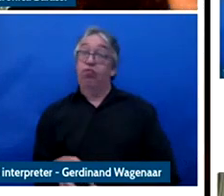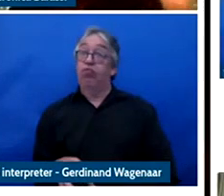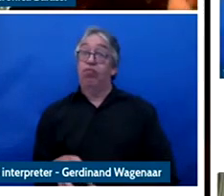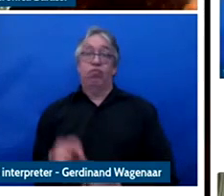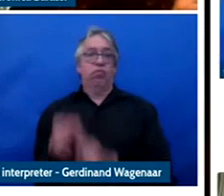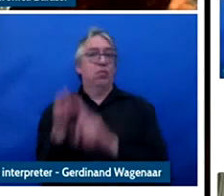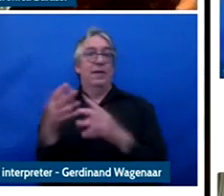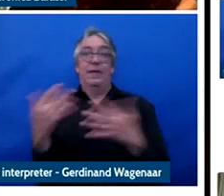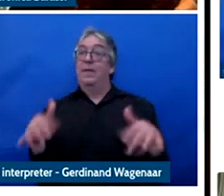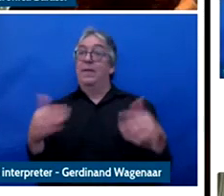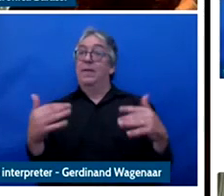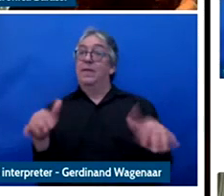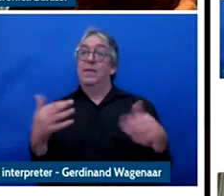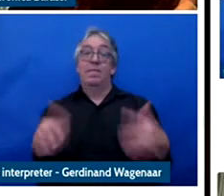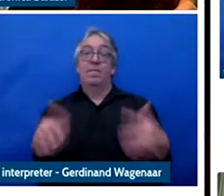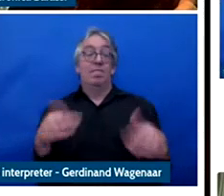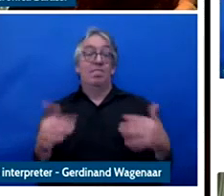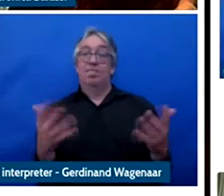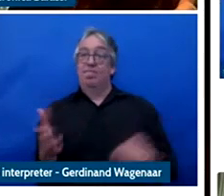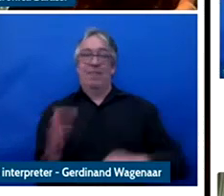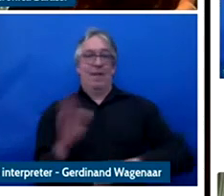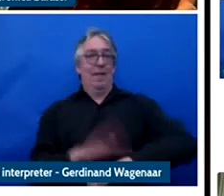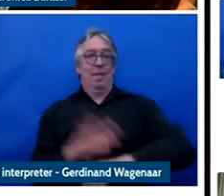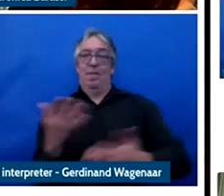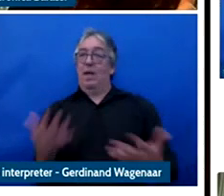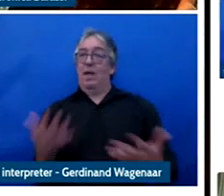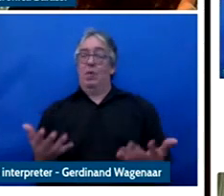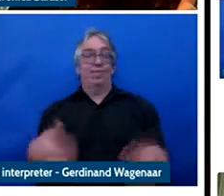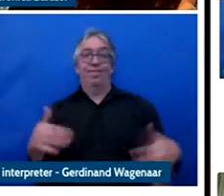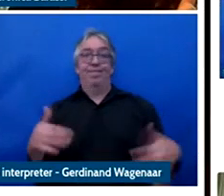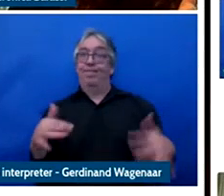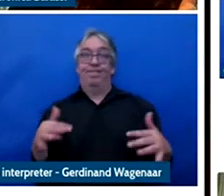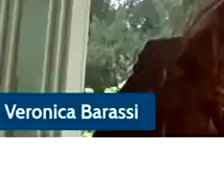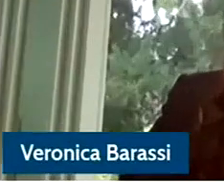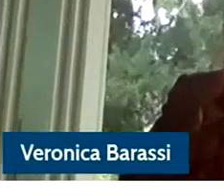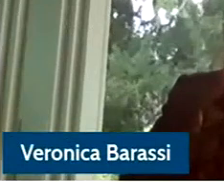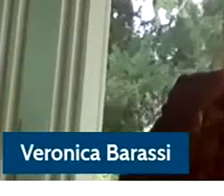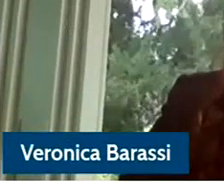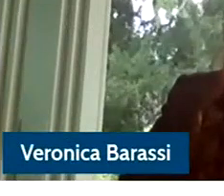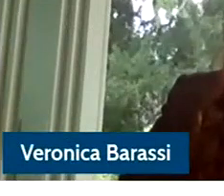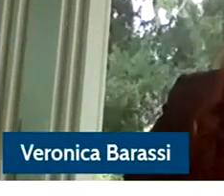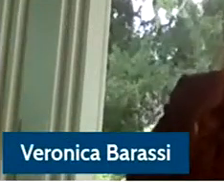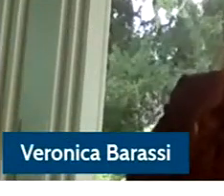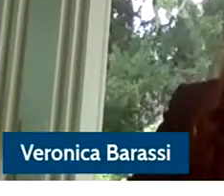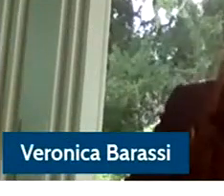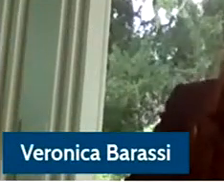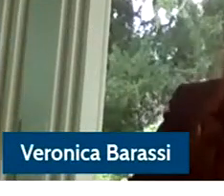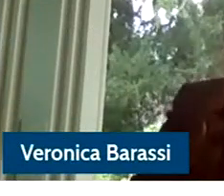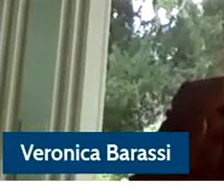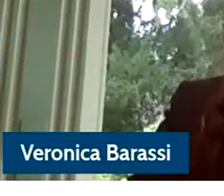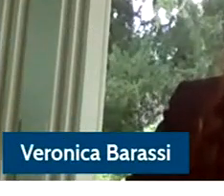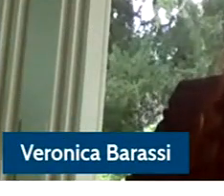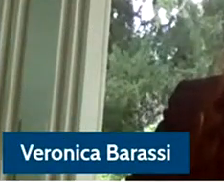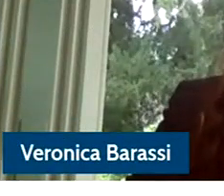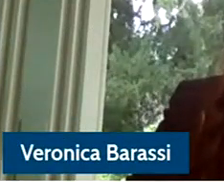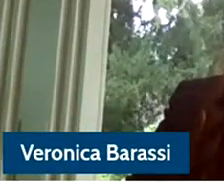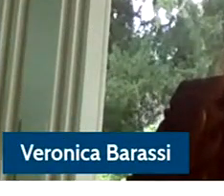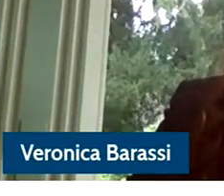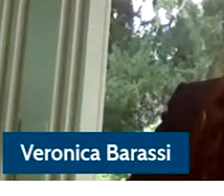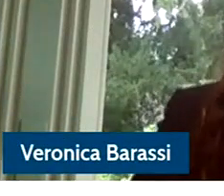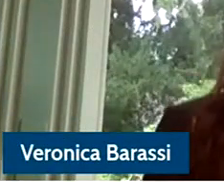particular time where we are seeing a radical transformation in the way in